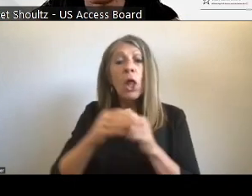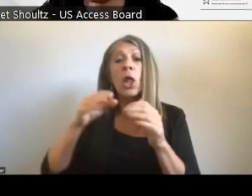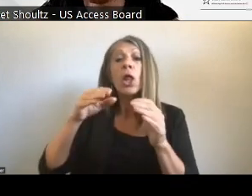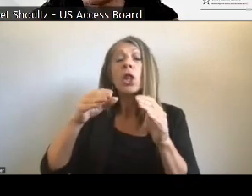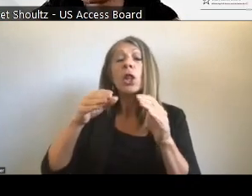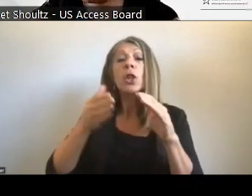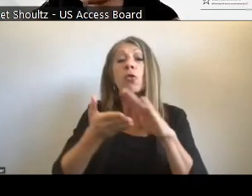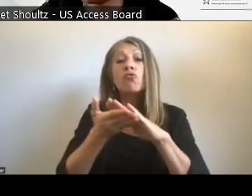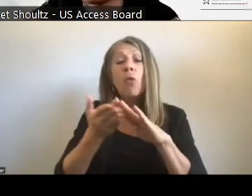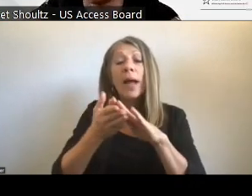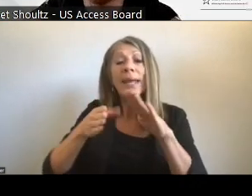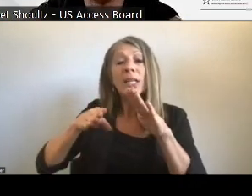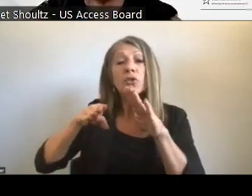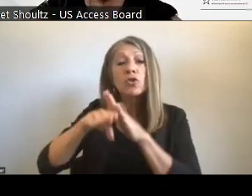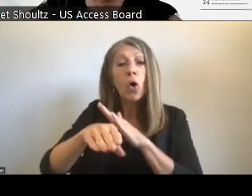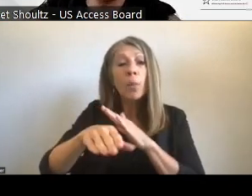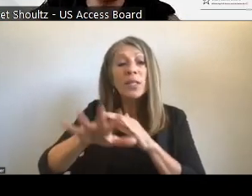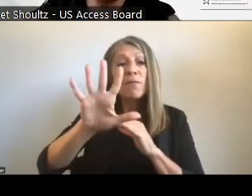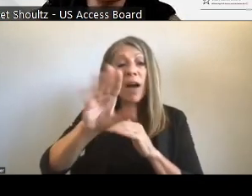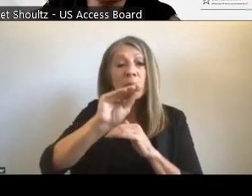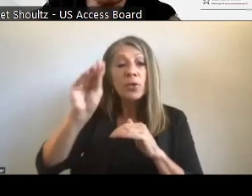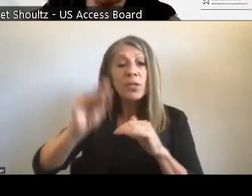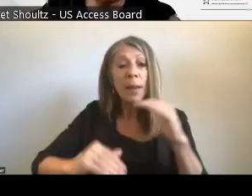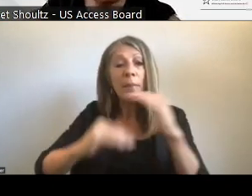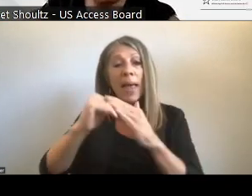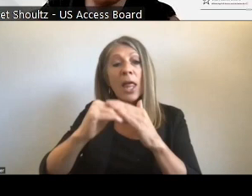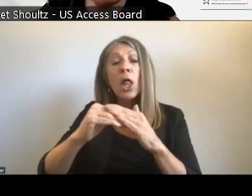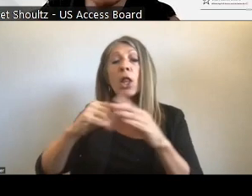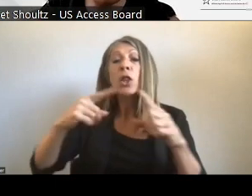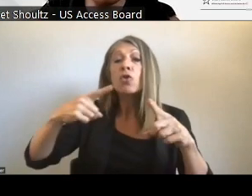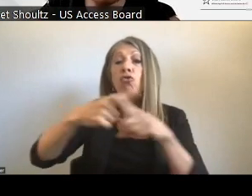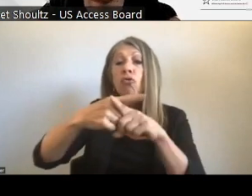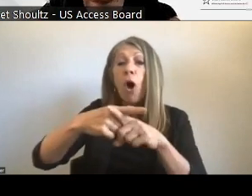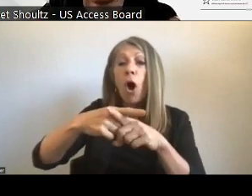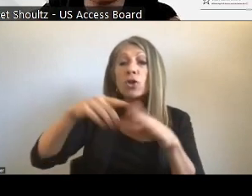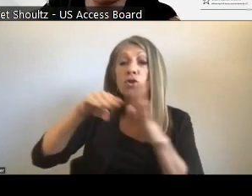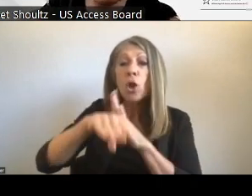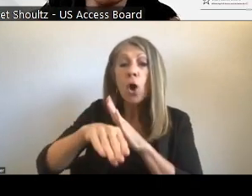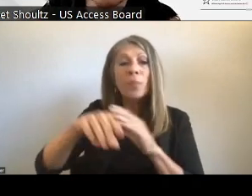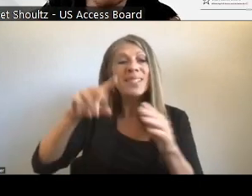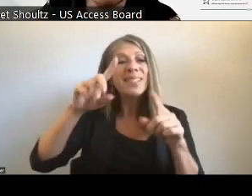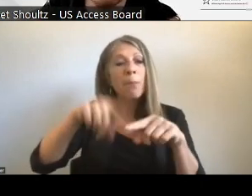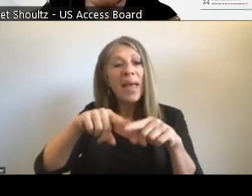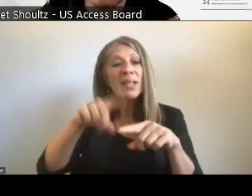percent maximum. The cross slope is dependent on where this perpendicular curb ramp is located.